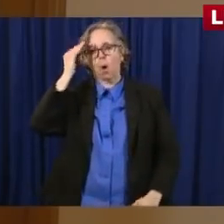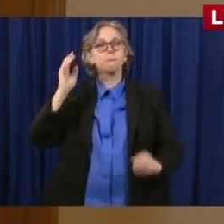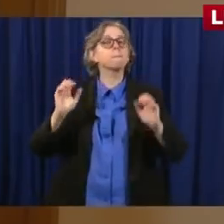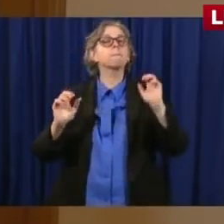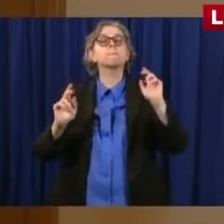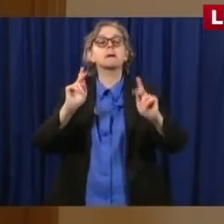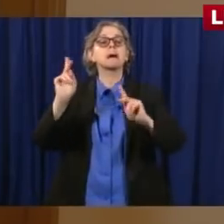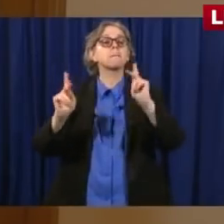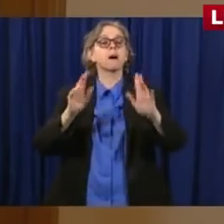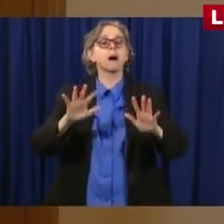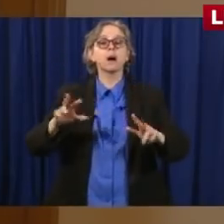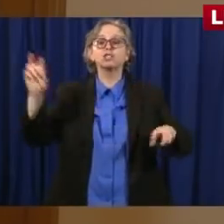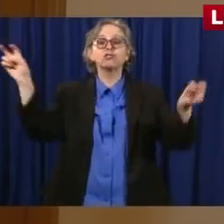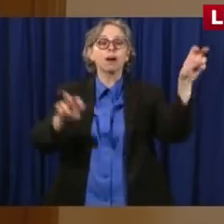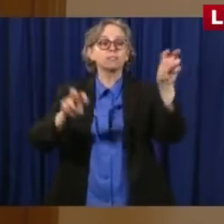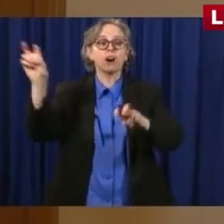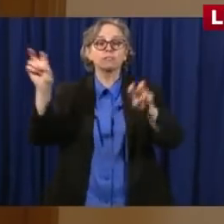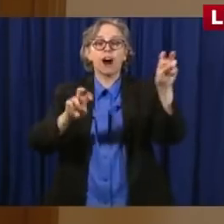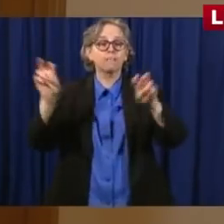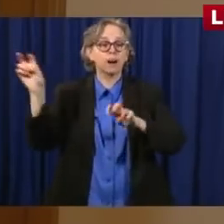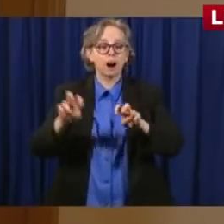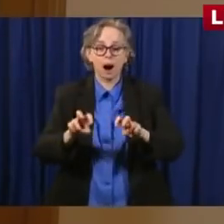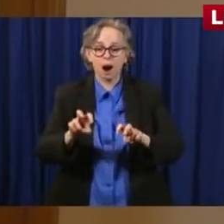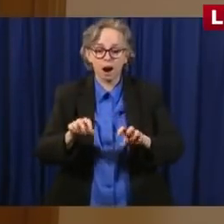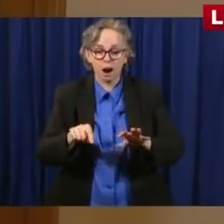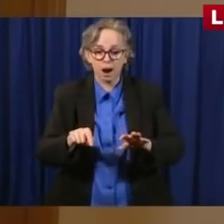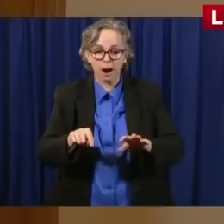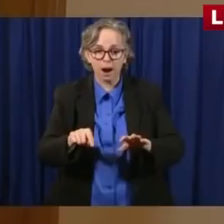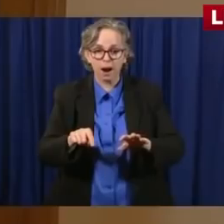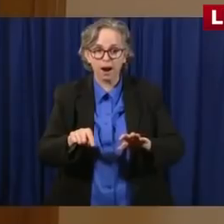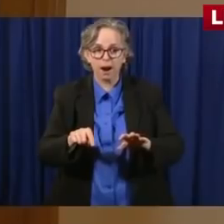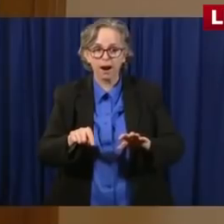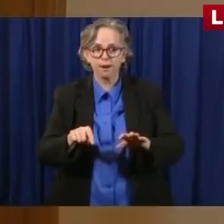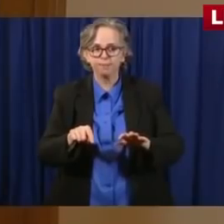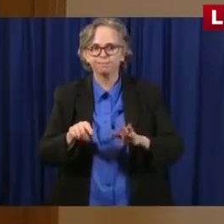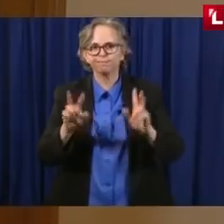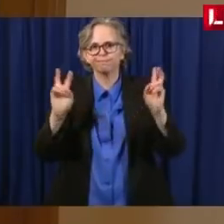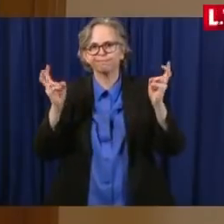WE TOOK AGGRESSIVE MEMBER -- AGGRESSIVE MEASURES TO QUARANTINE PEOPLE.